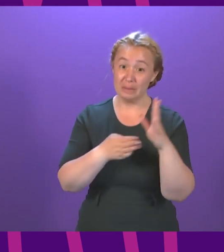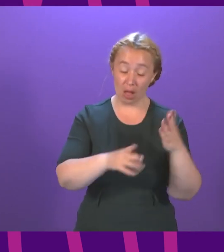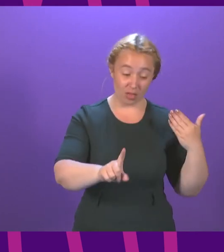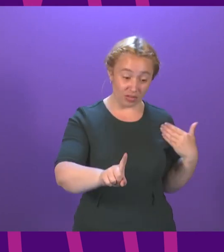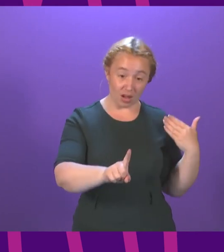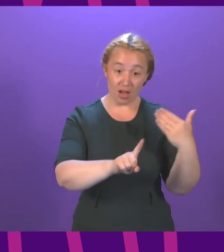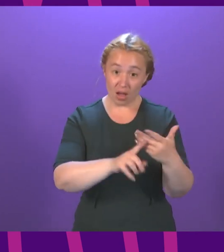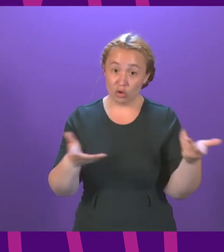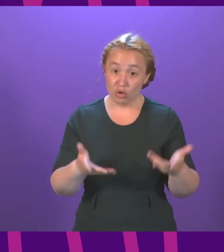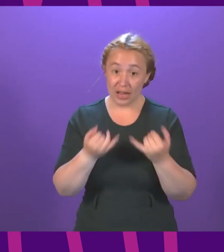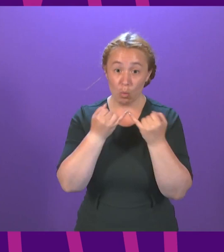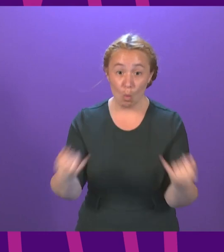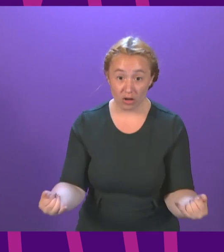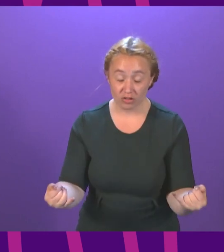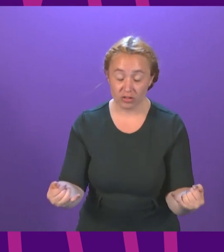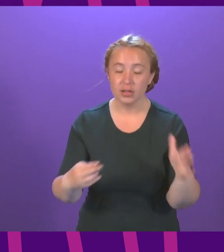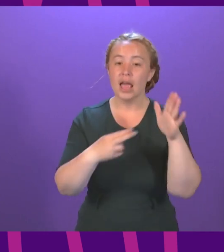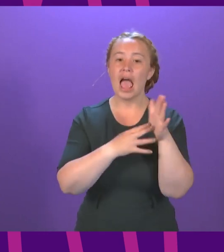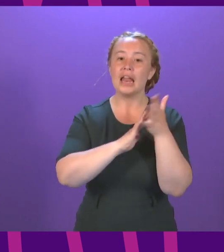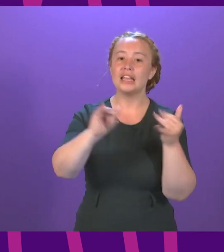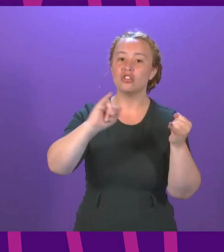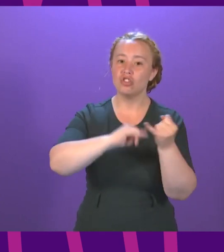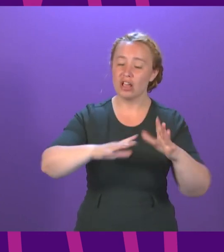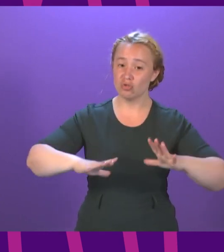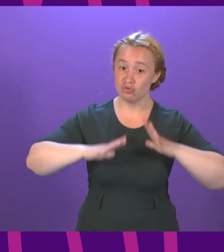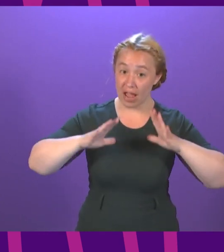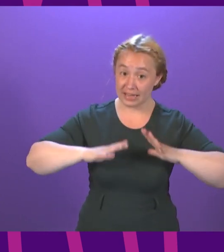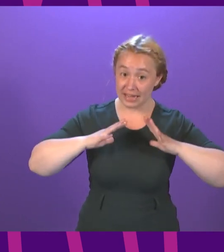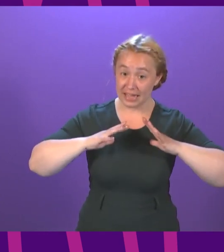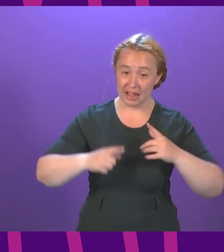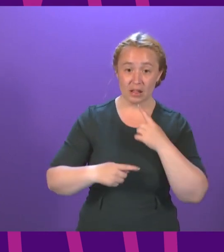On NHS readiness, we have multiple hospitals bordering on breaking point and declaring